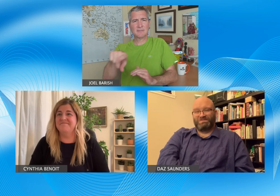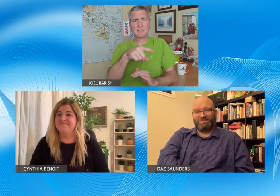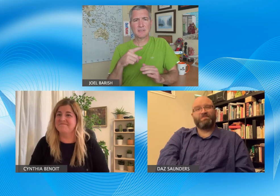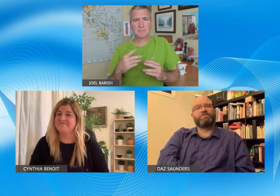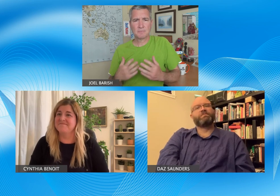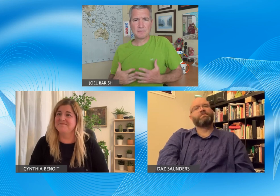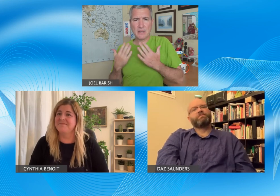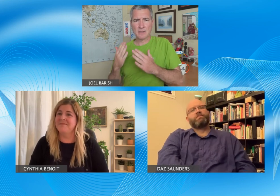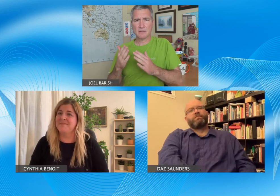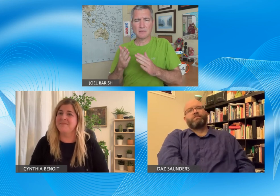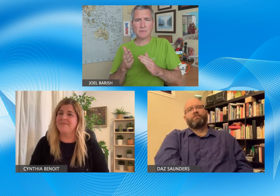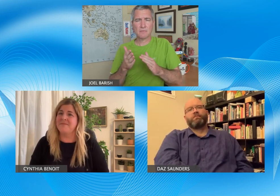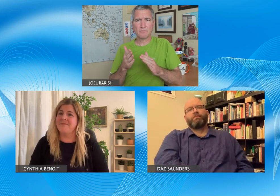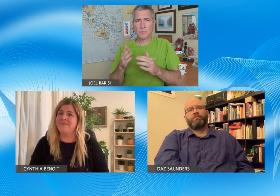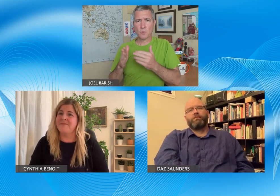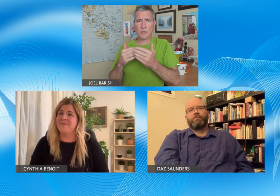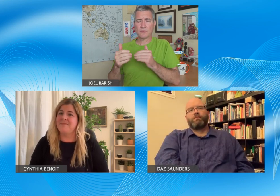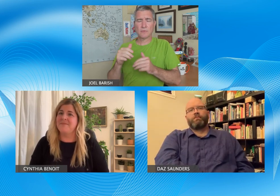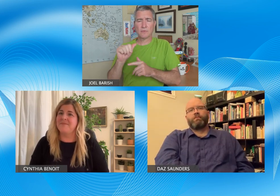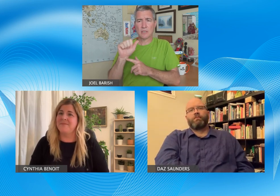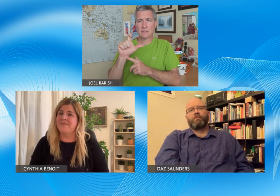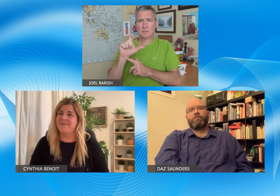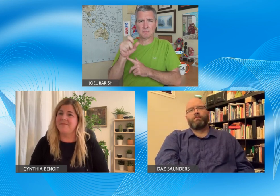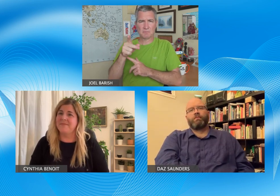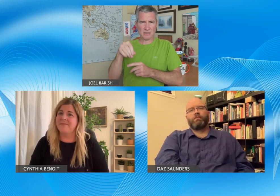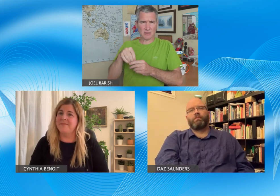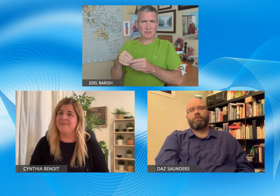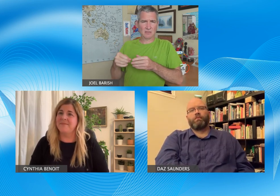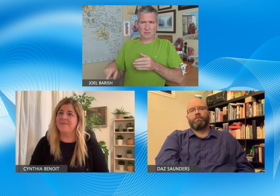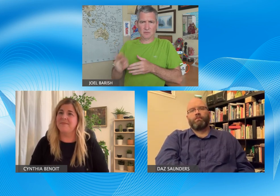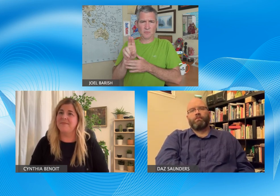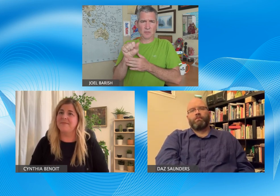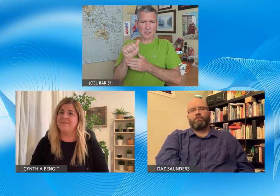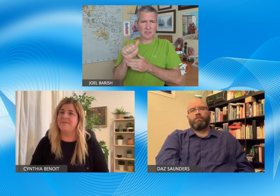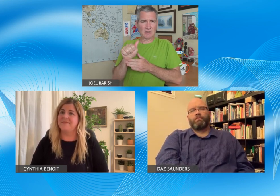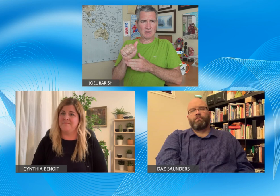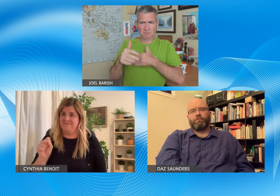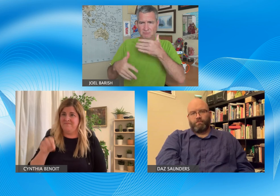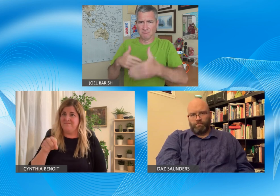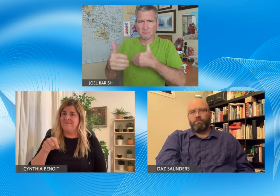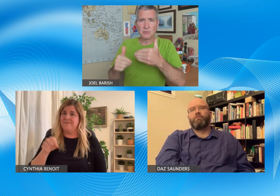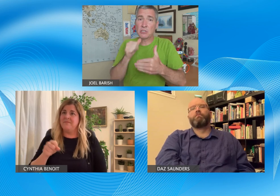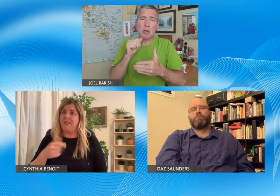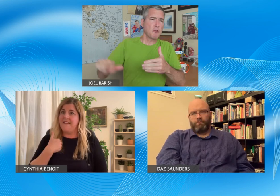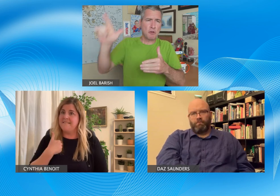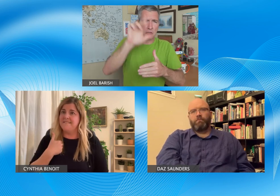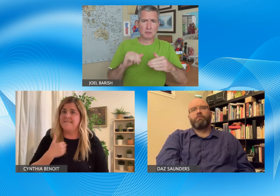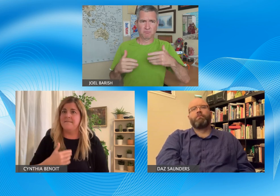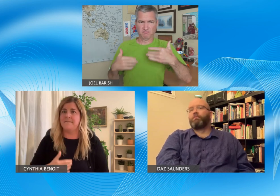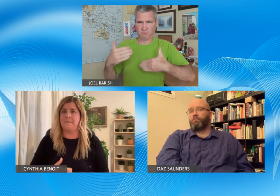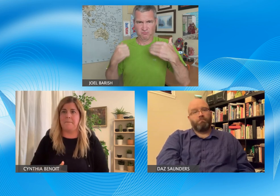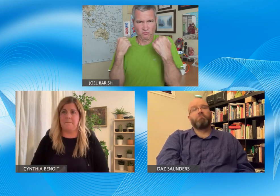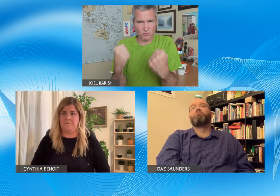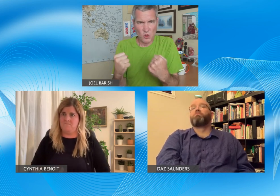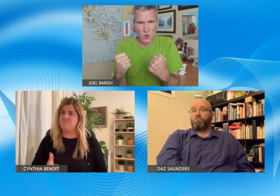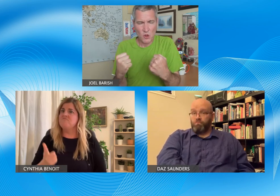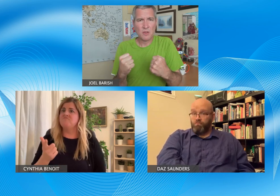It seems like the progression of ASLPI in the USA served as an inspiration.